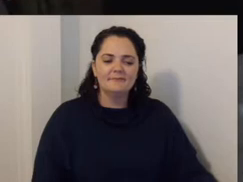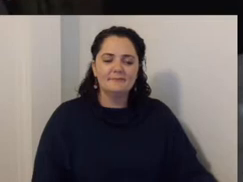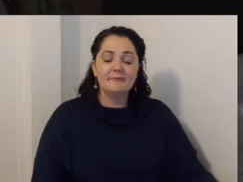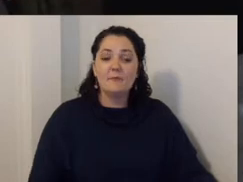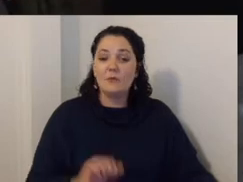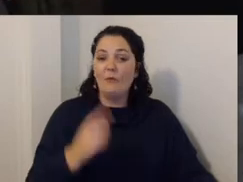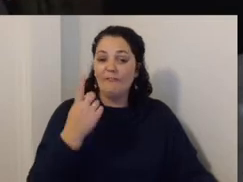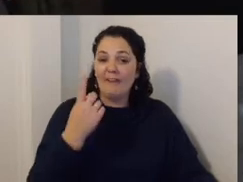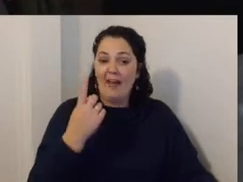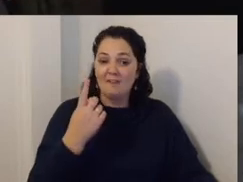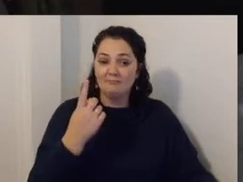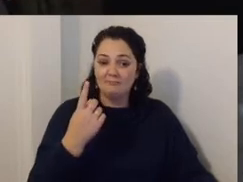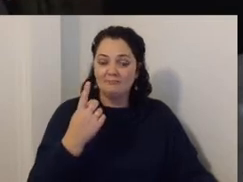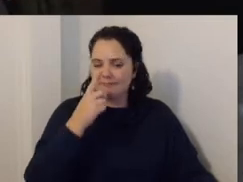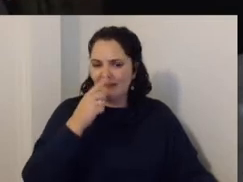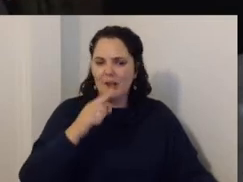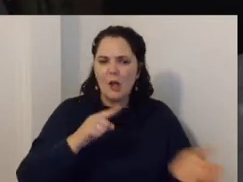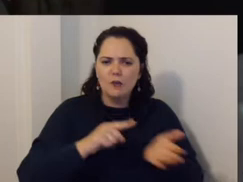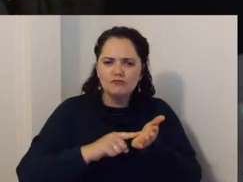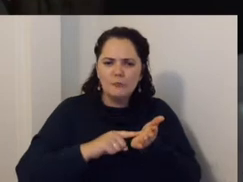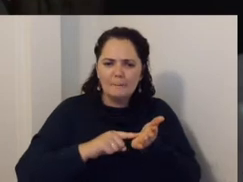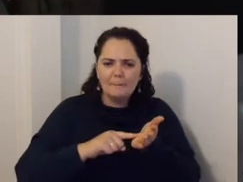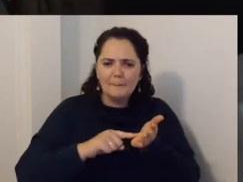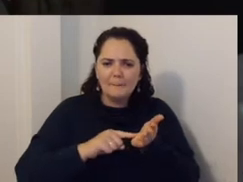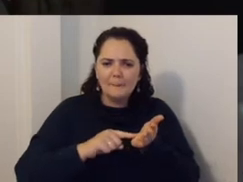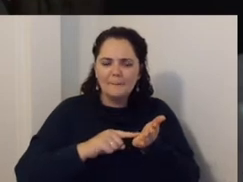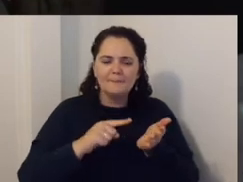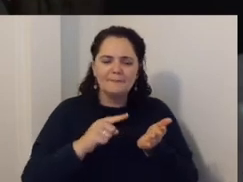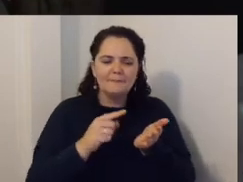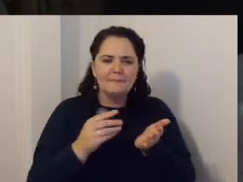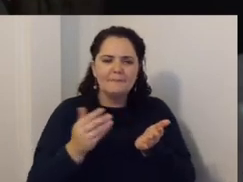of your finger and do a little rubbing if you need to to get a little bit more